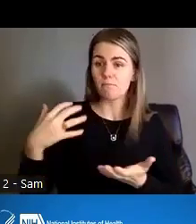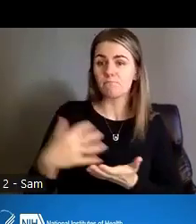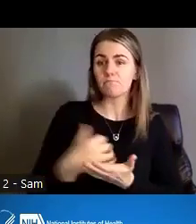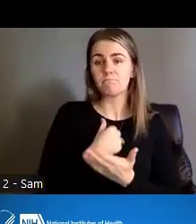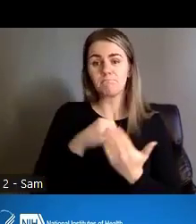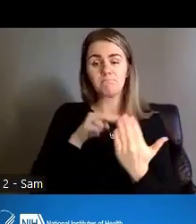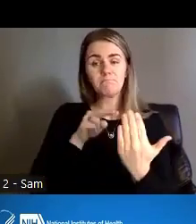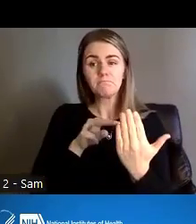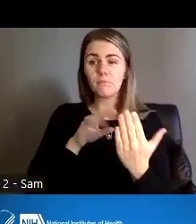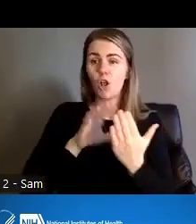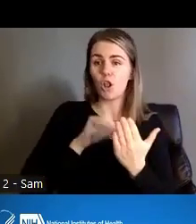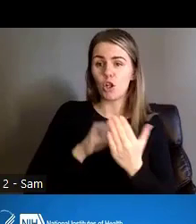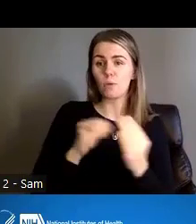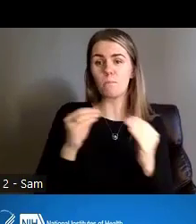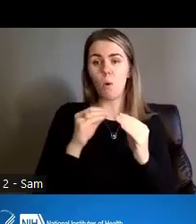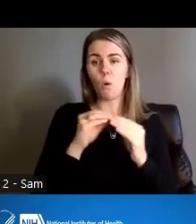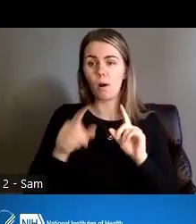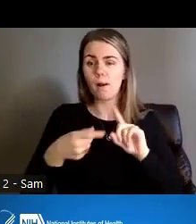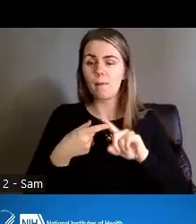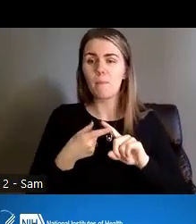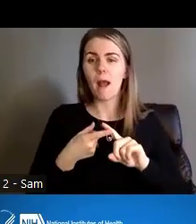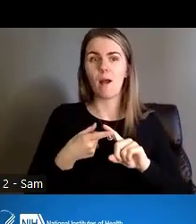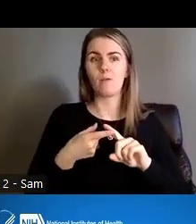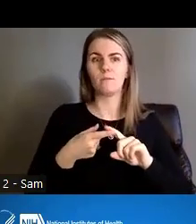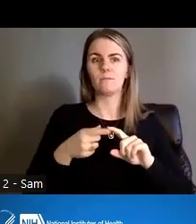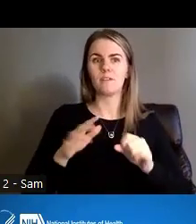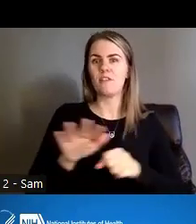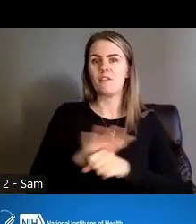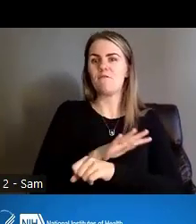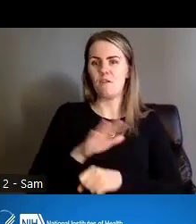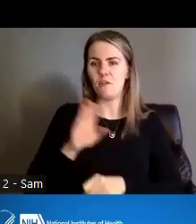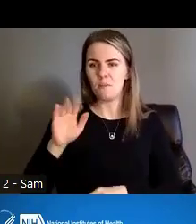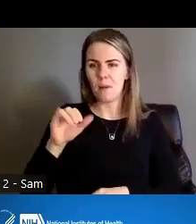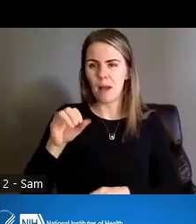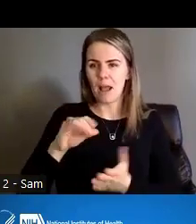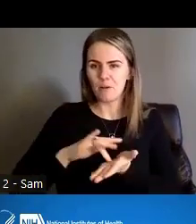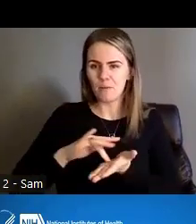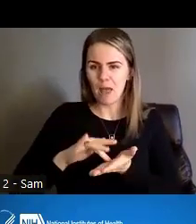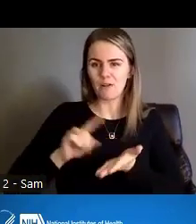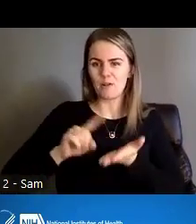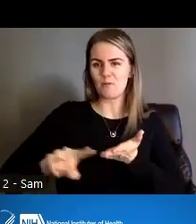more about the entire biomedical research enterprise and process.